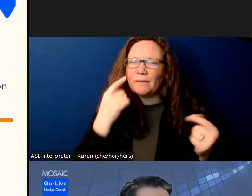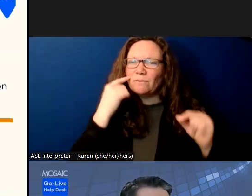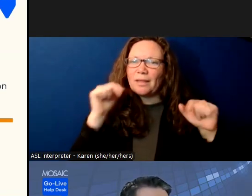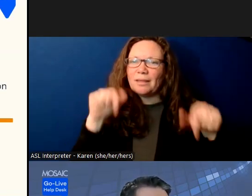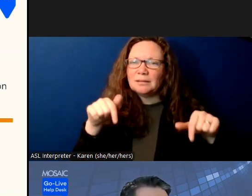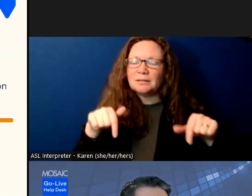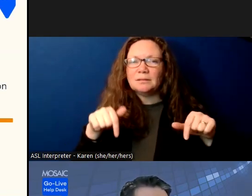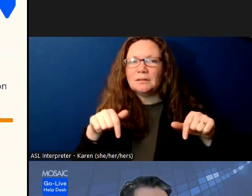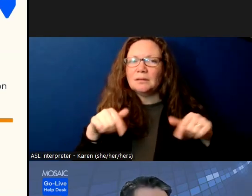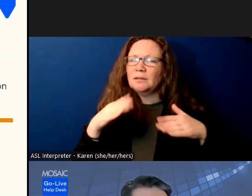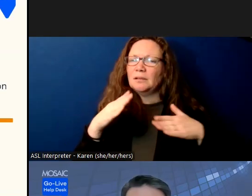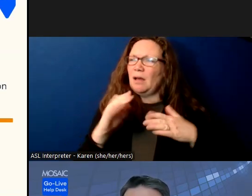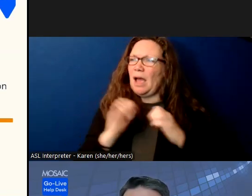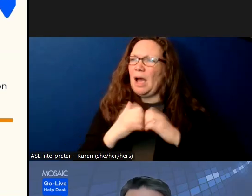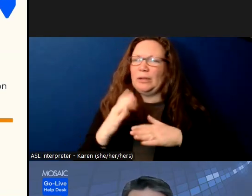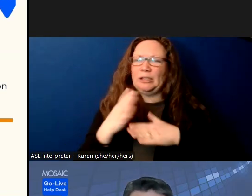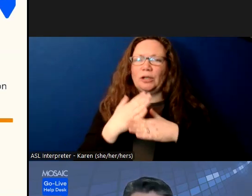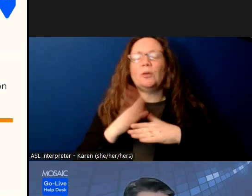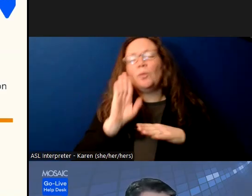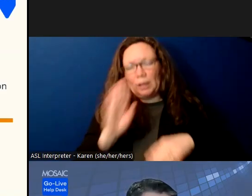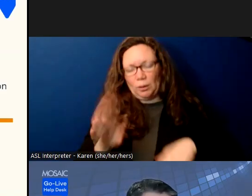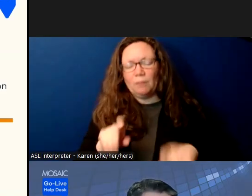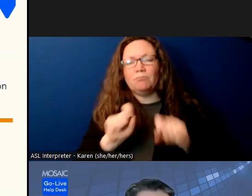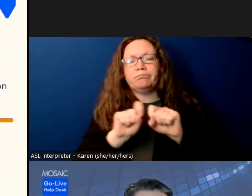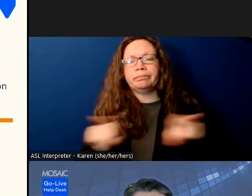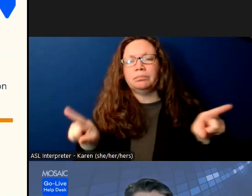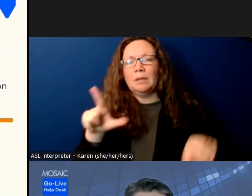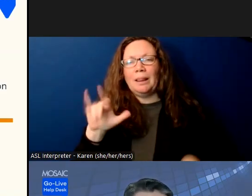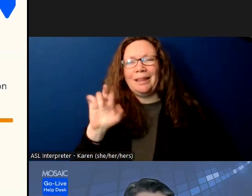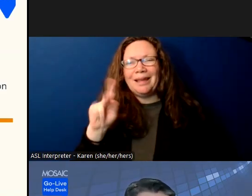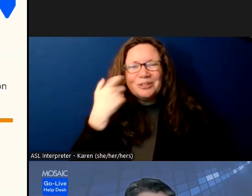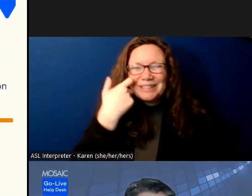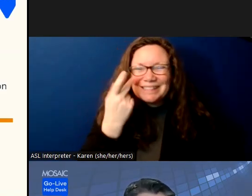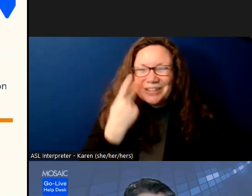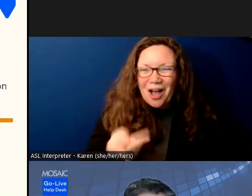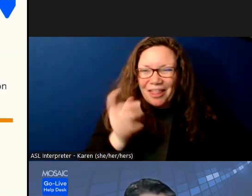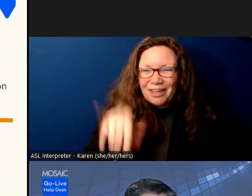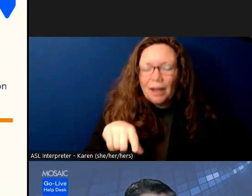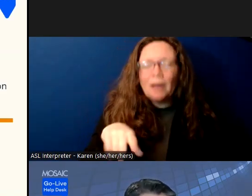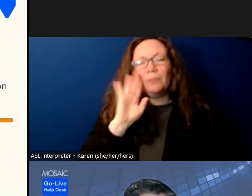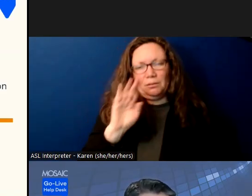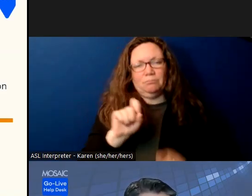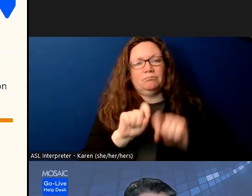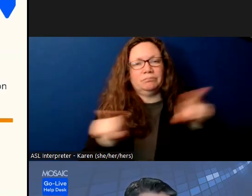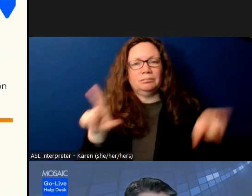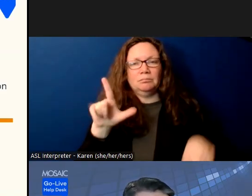We will publish the link to the portal that you just saw. We will publish the new email address and the new phone number